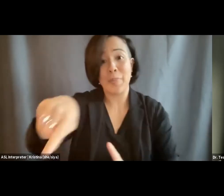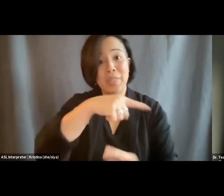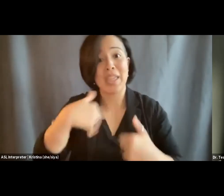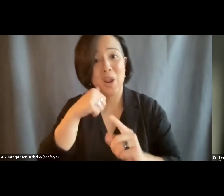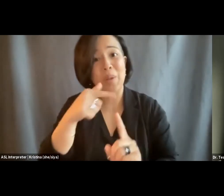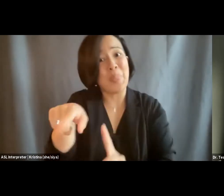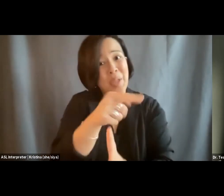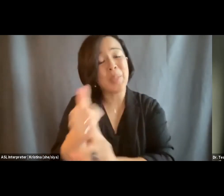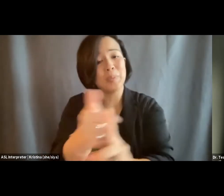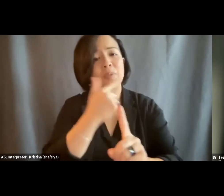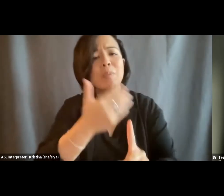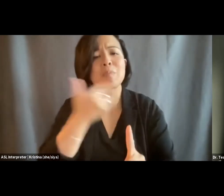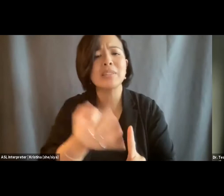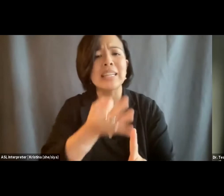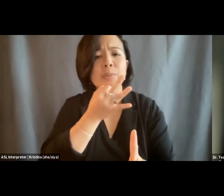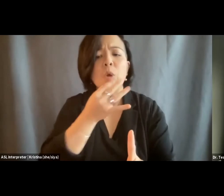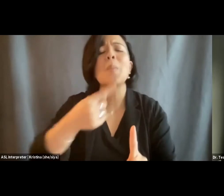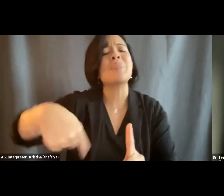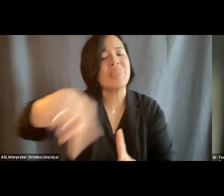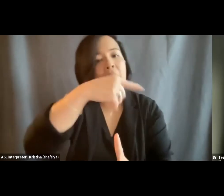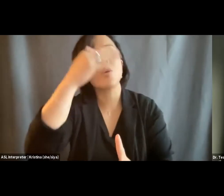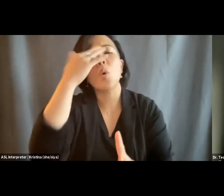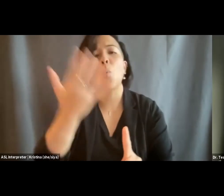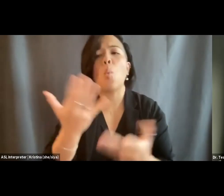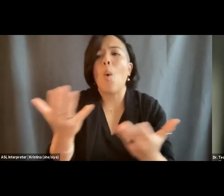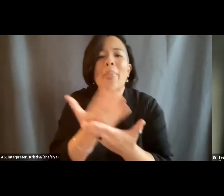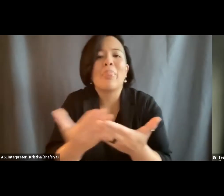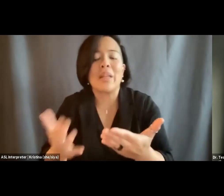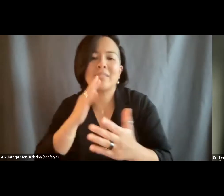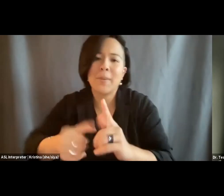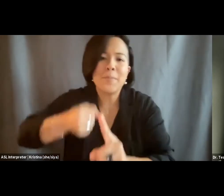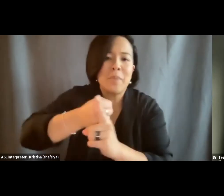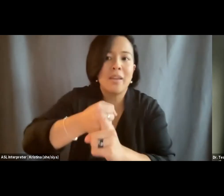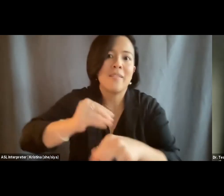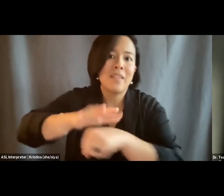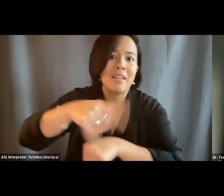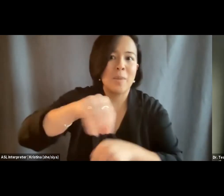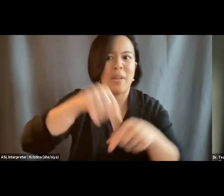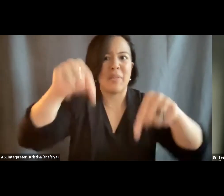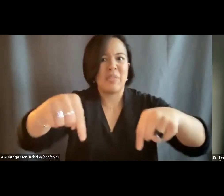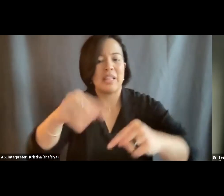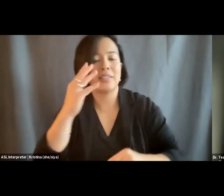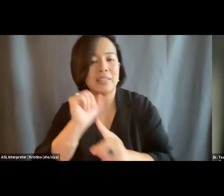what are the factors that are affecting them in their context. And what does this mean for all of us convened